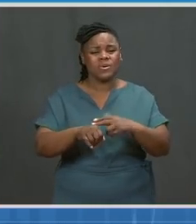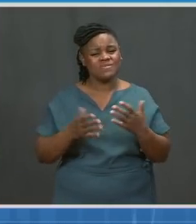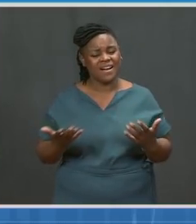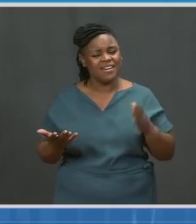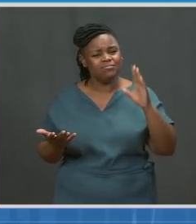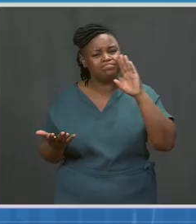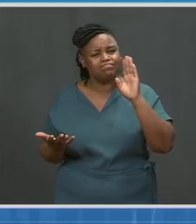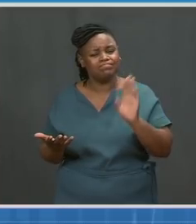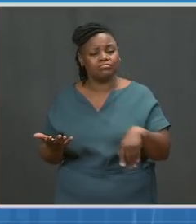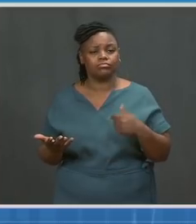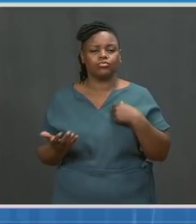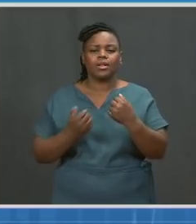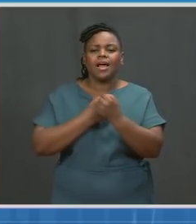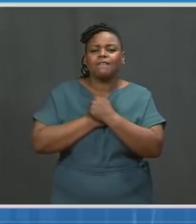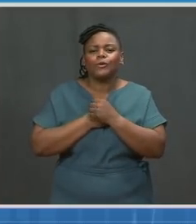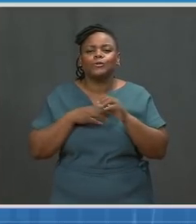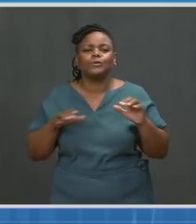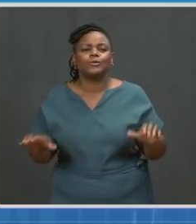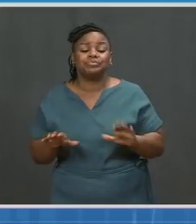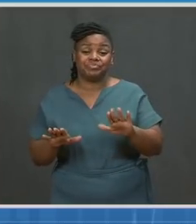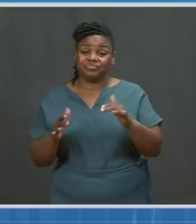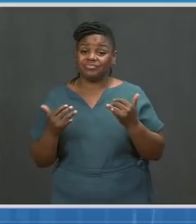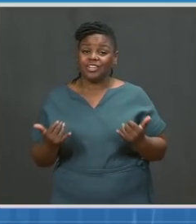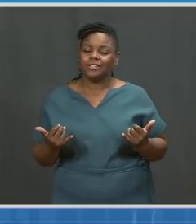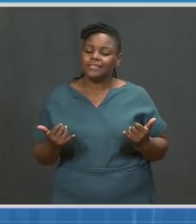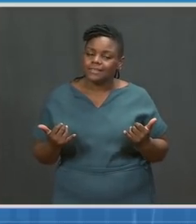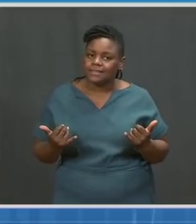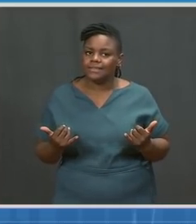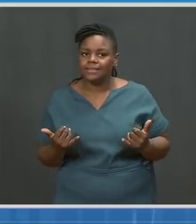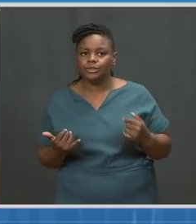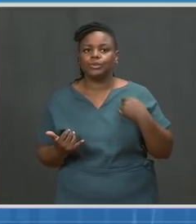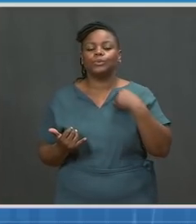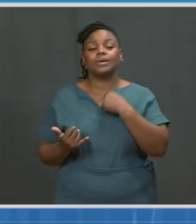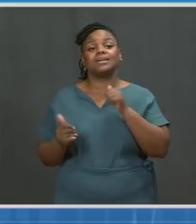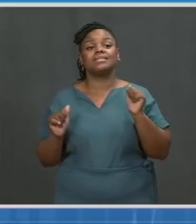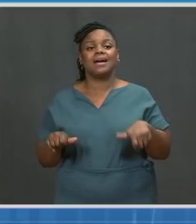Today is another day we can take a step back to the normalcy of before.